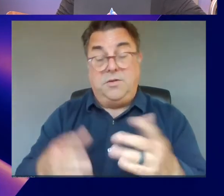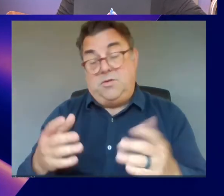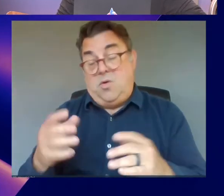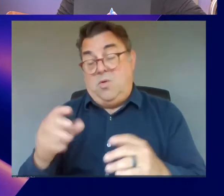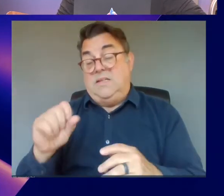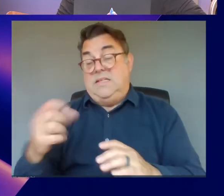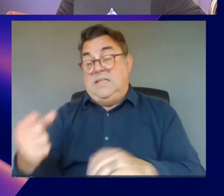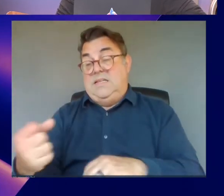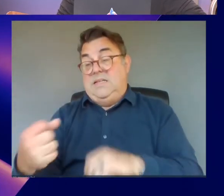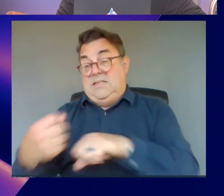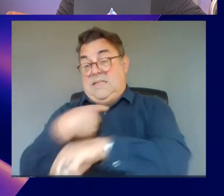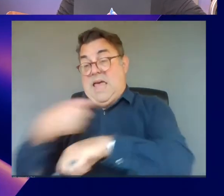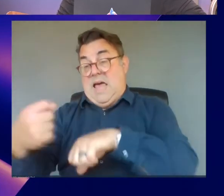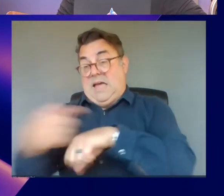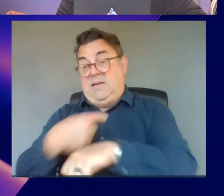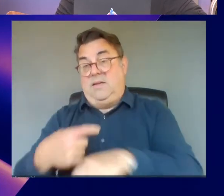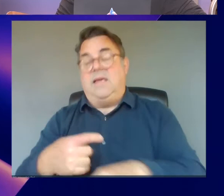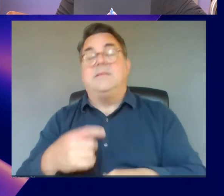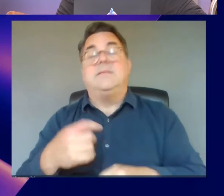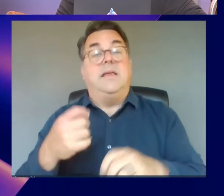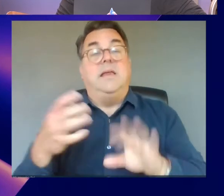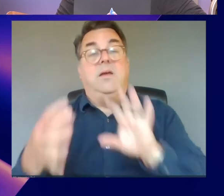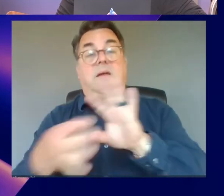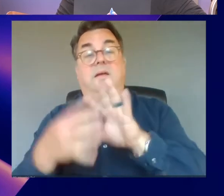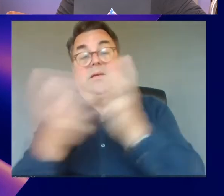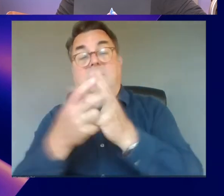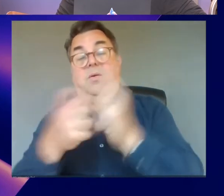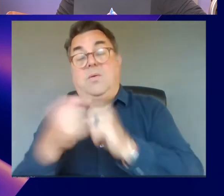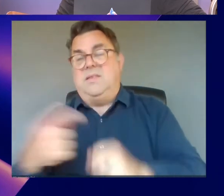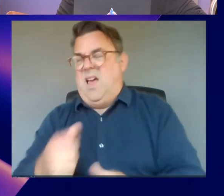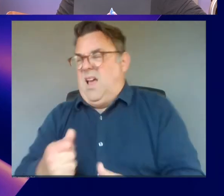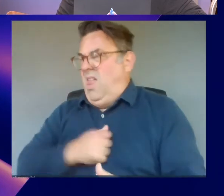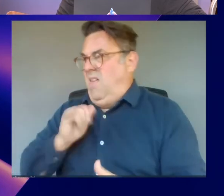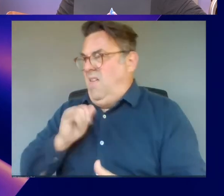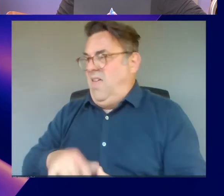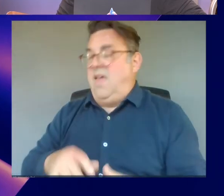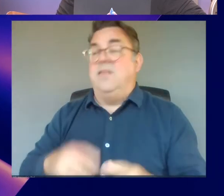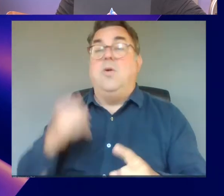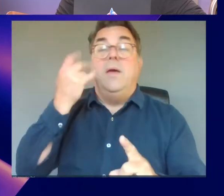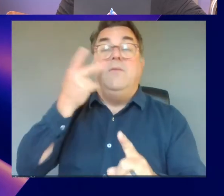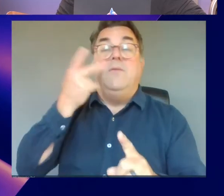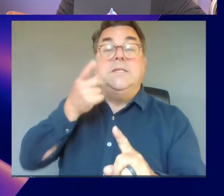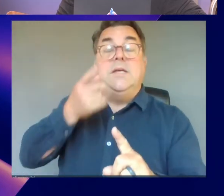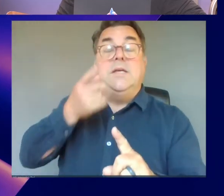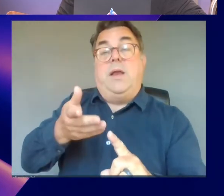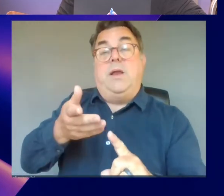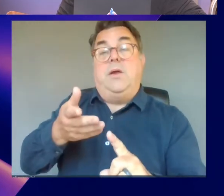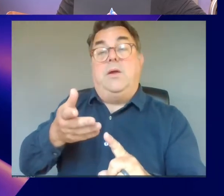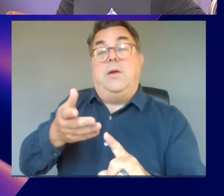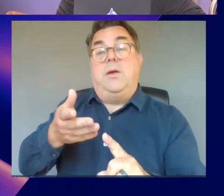[Dani] A little Slack bot integration. Yes, exactly. [Dani] Whoo. - [Jillian] There ya go. [Dani] Love that. - So, if you look here, you can see that we have an event,